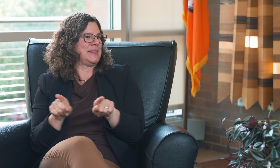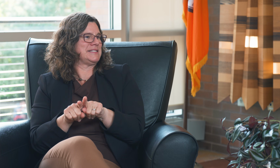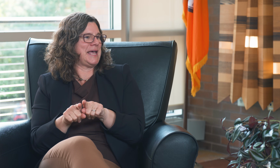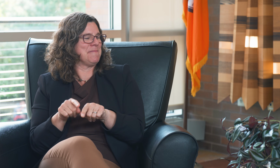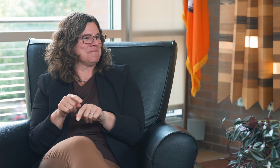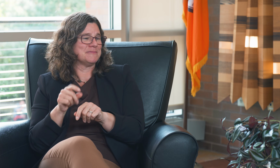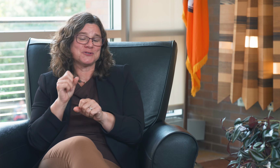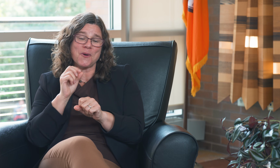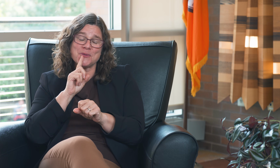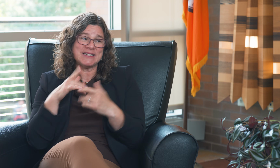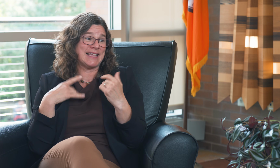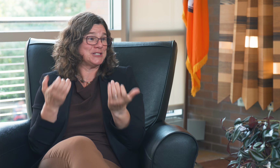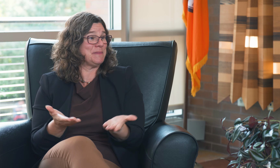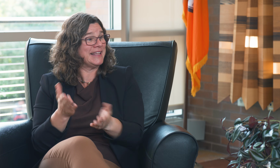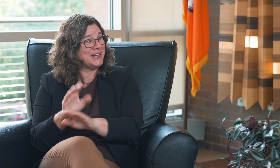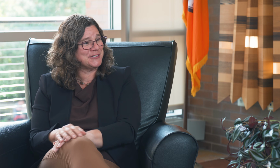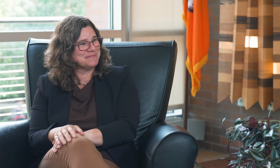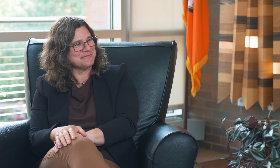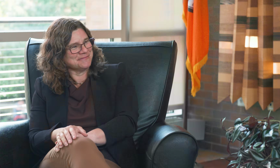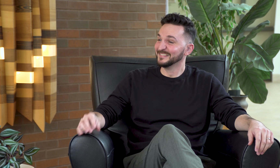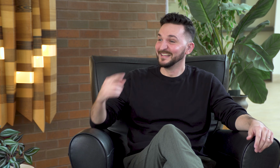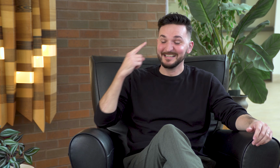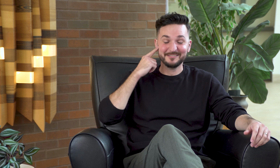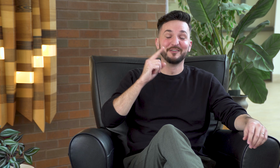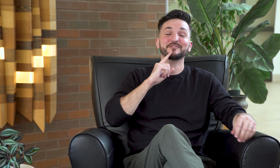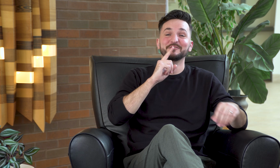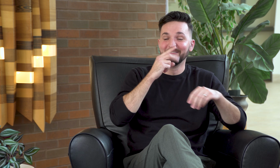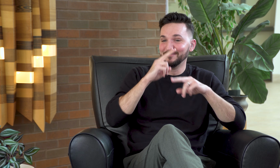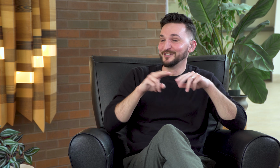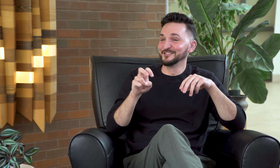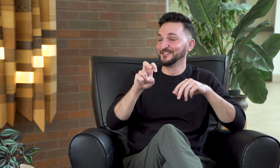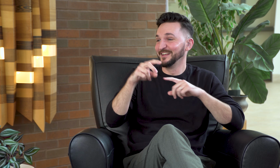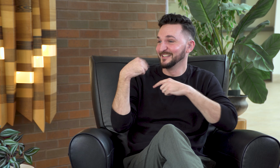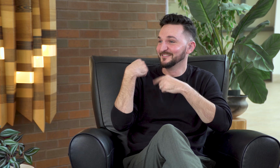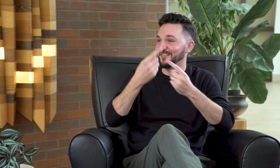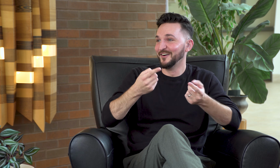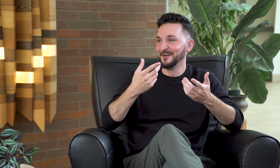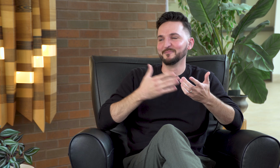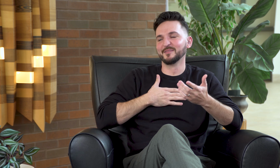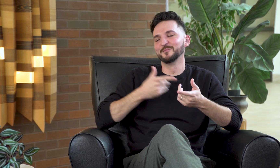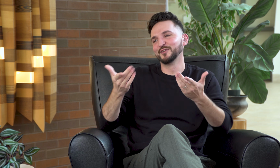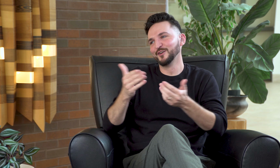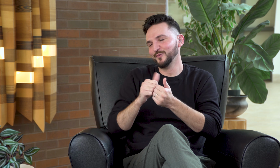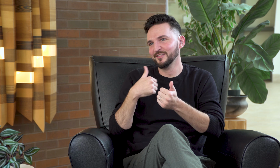And no two days will ever be the same. So I'm excited to be here. Sounds like an incredible journey so far,